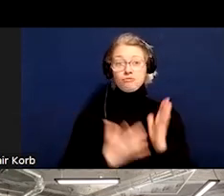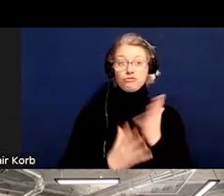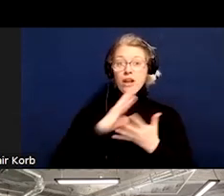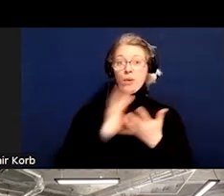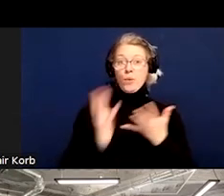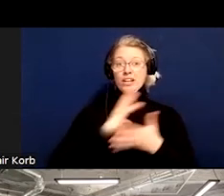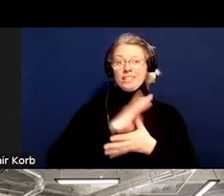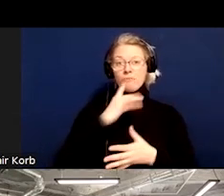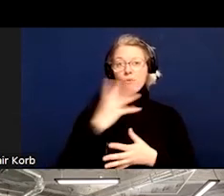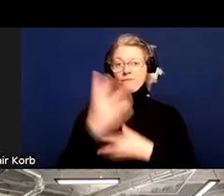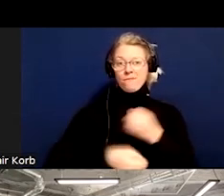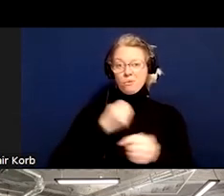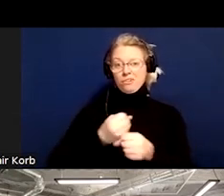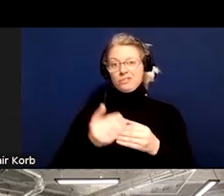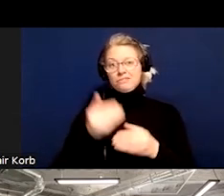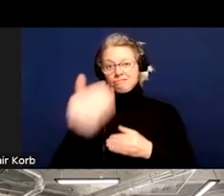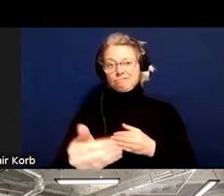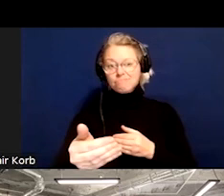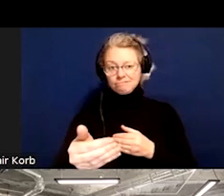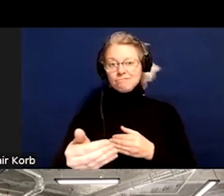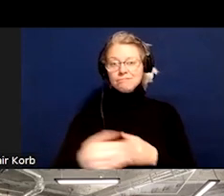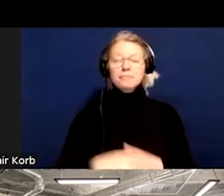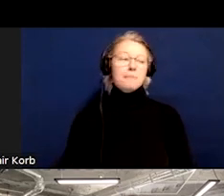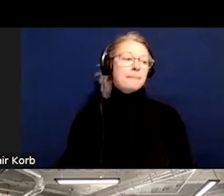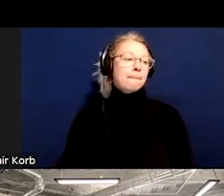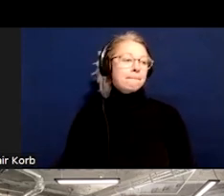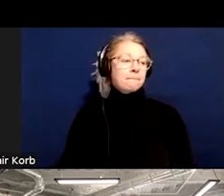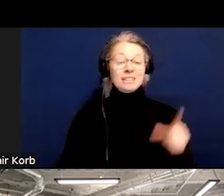directions are leading us, as you listen to Melissa talk about the grant programs.